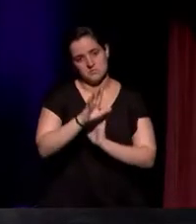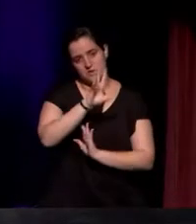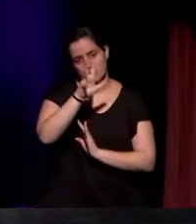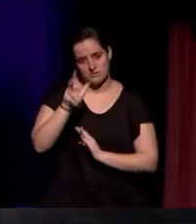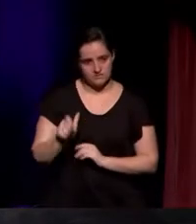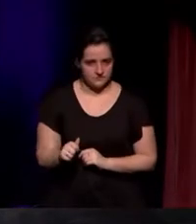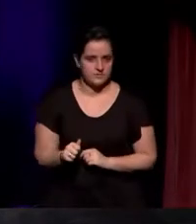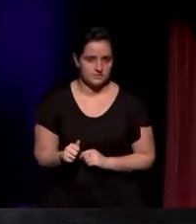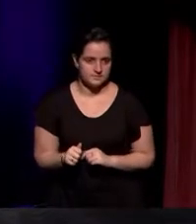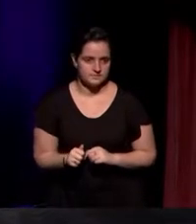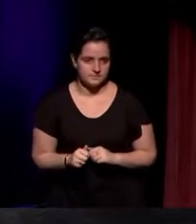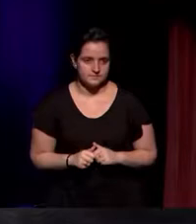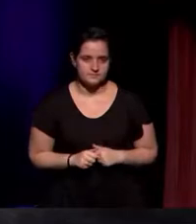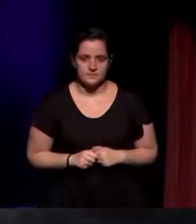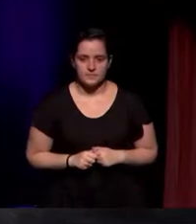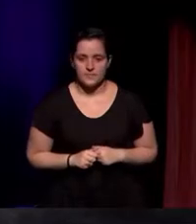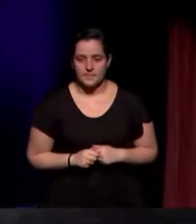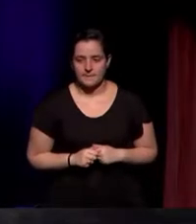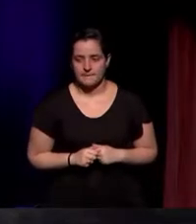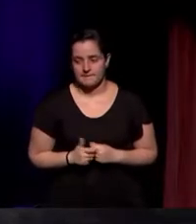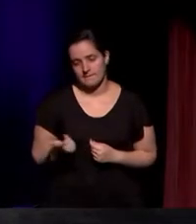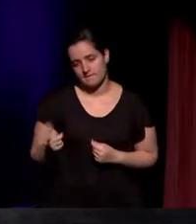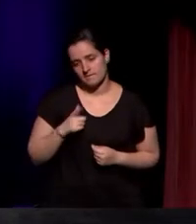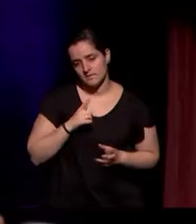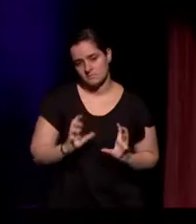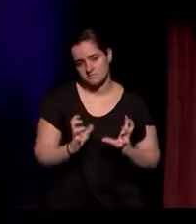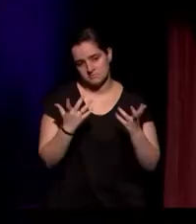therefore of celebration of ancestors.